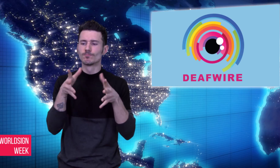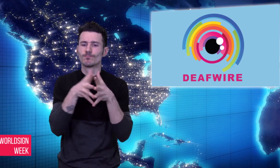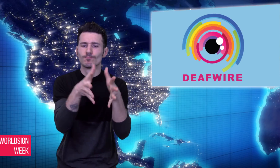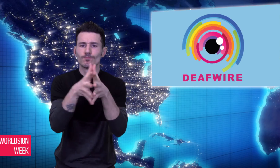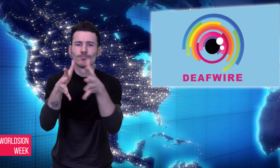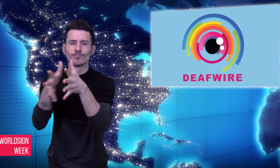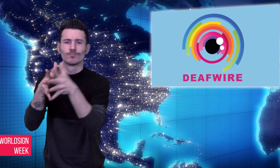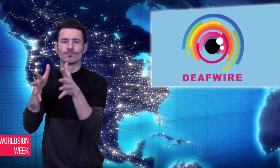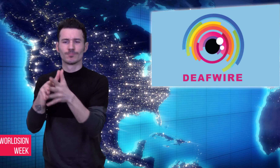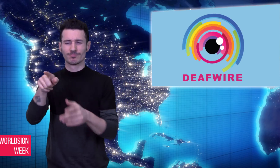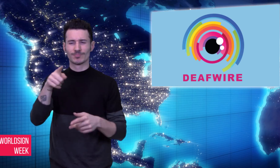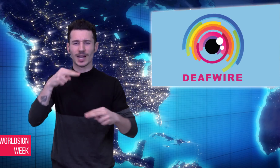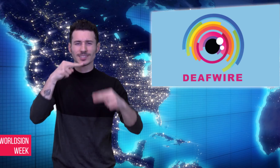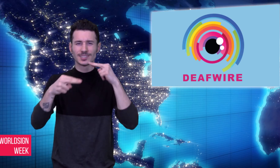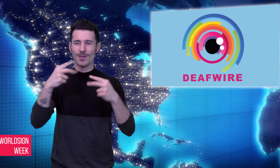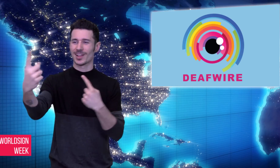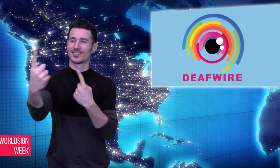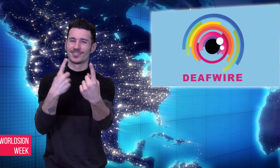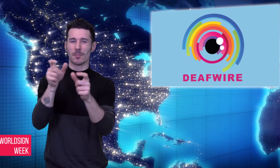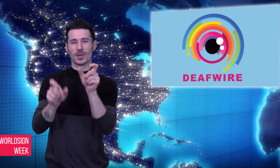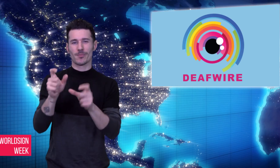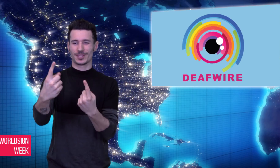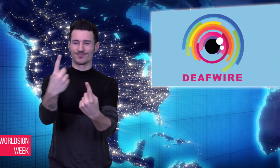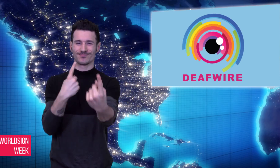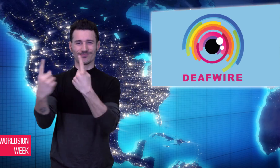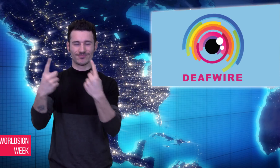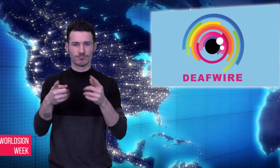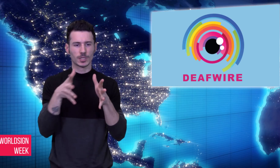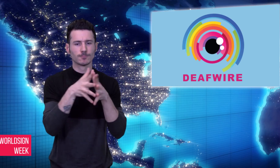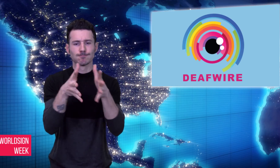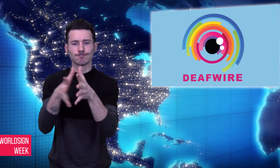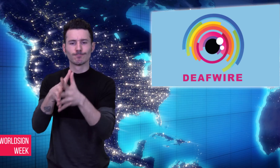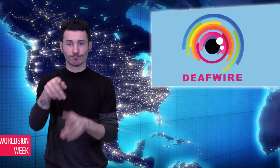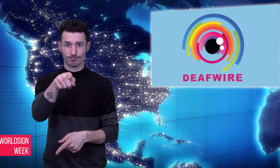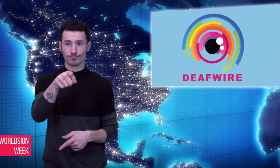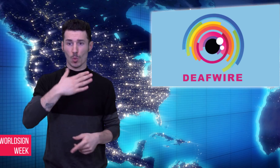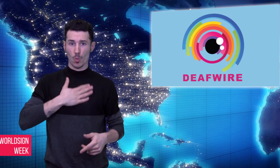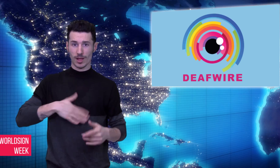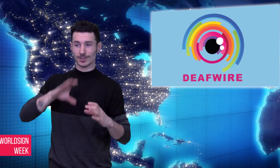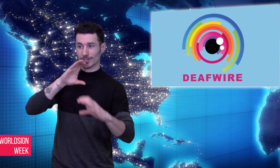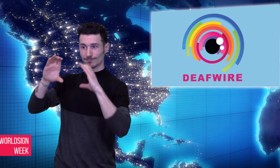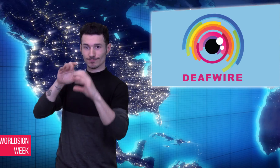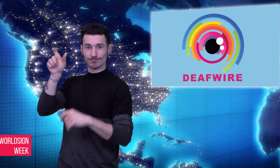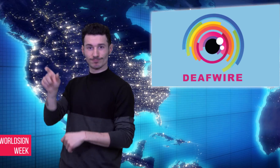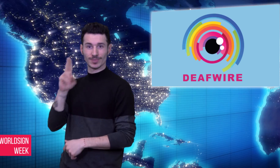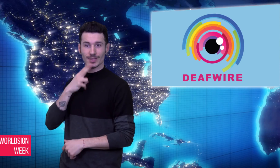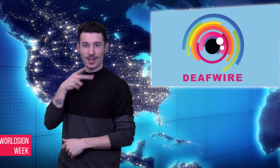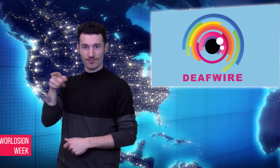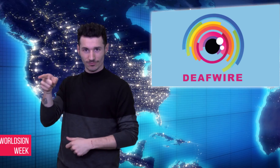at ingredients they don’t want. Sierra